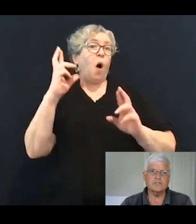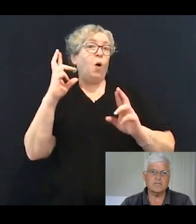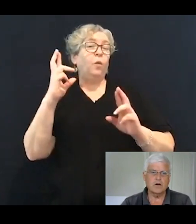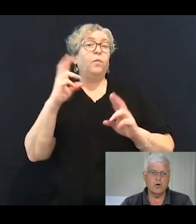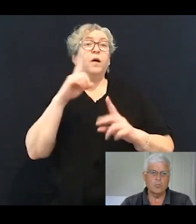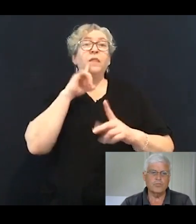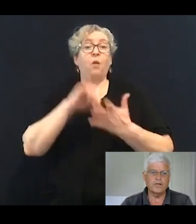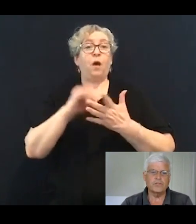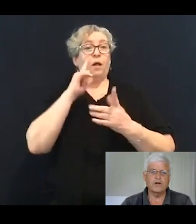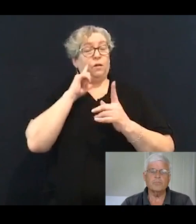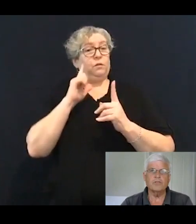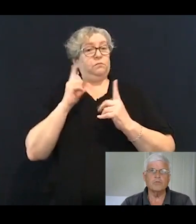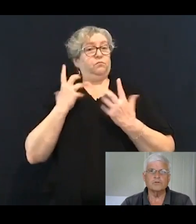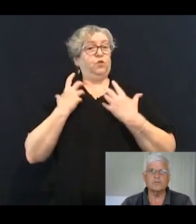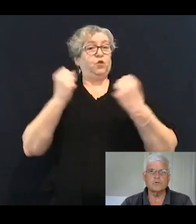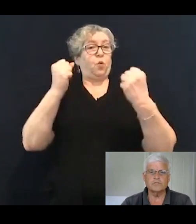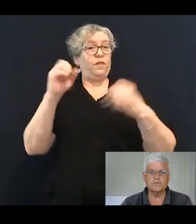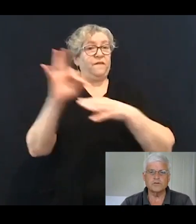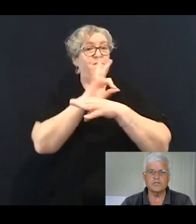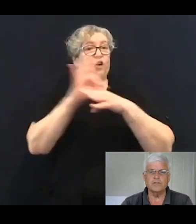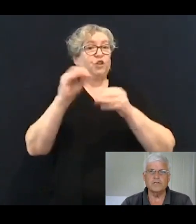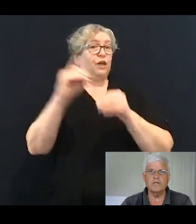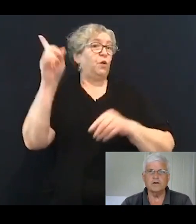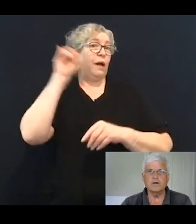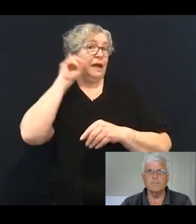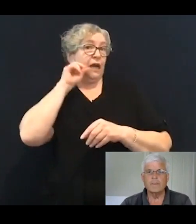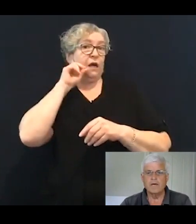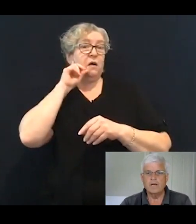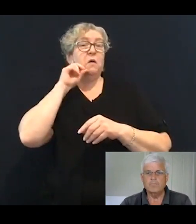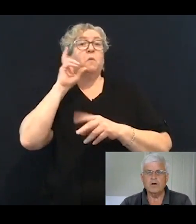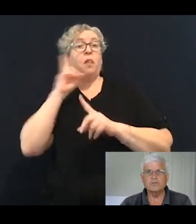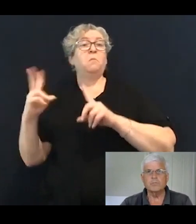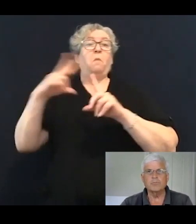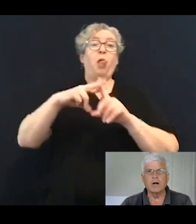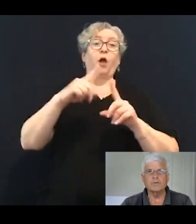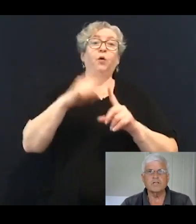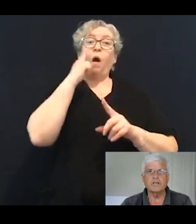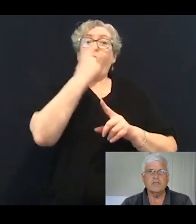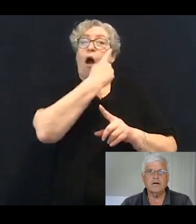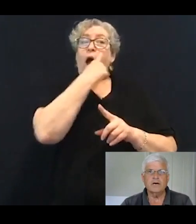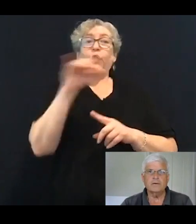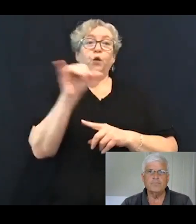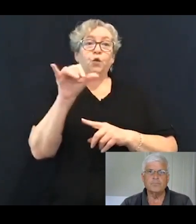restores function in the ear may also be promising in the eye.